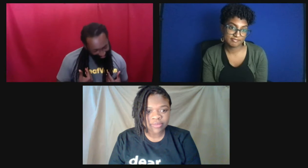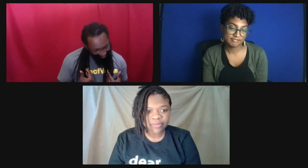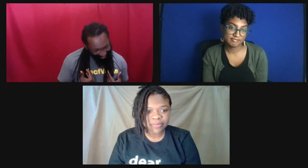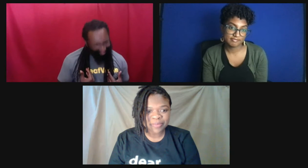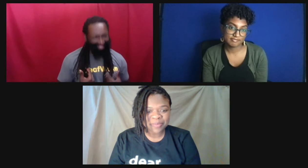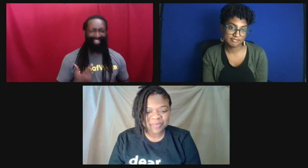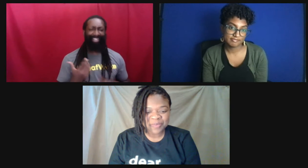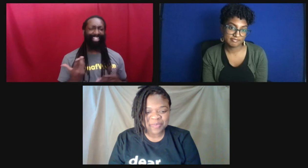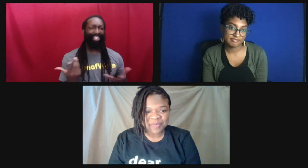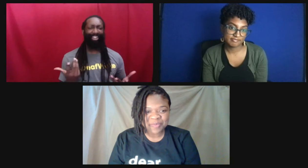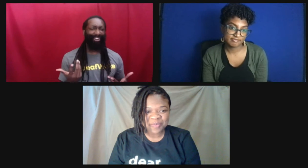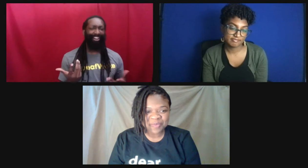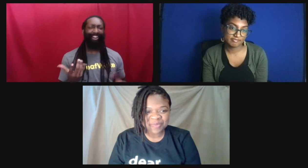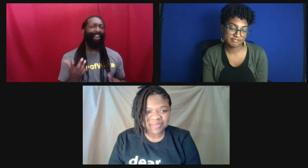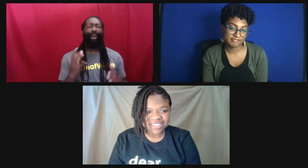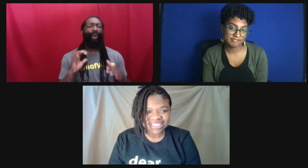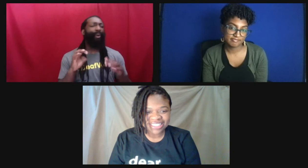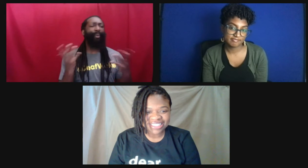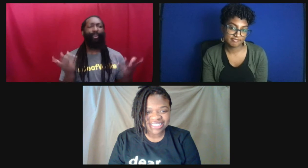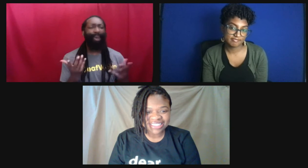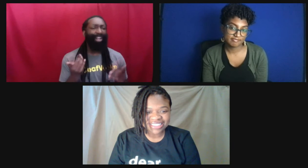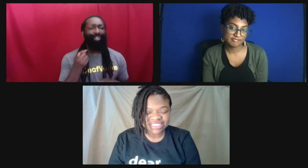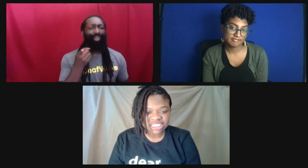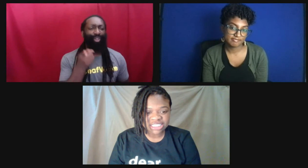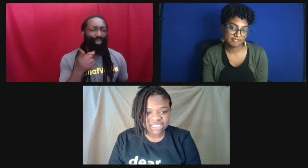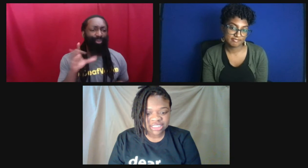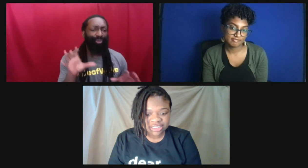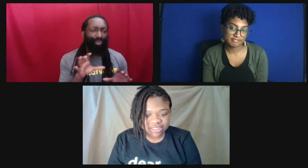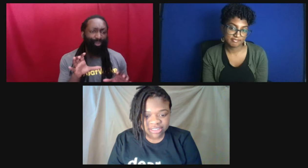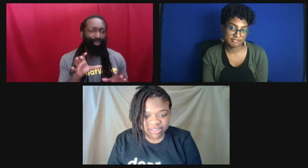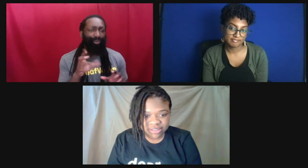Sometimes though it gets a little tiring.